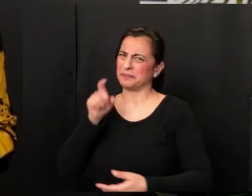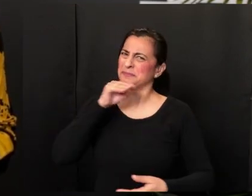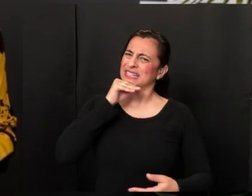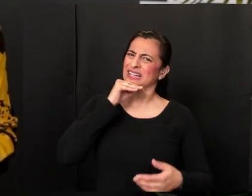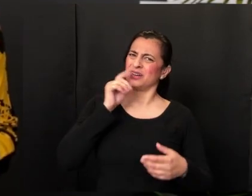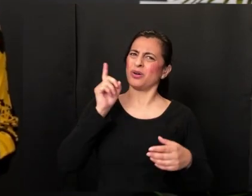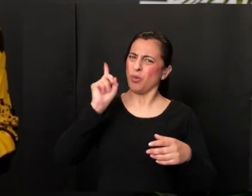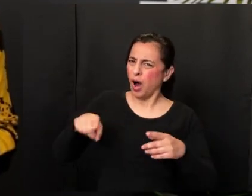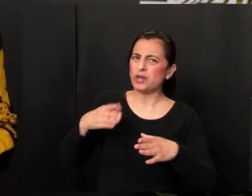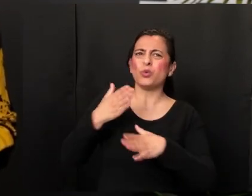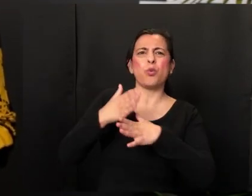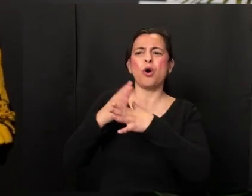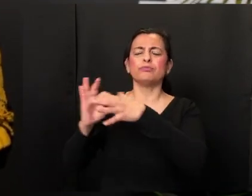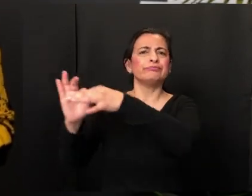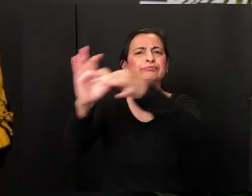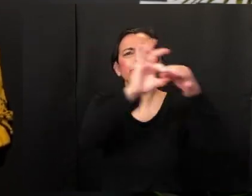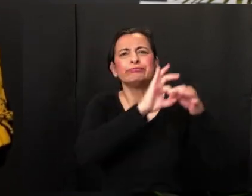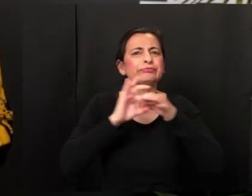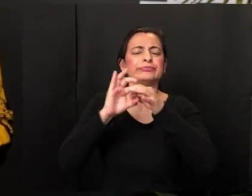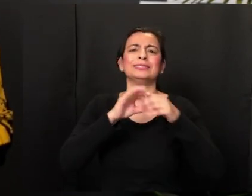and inclusive of people with disabilities.